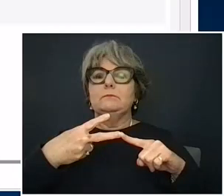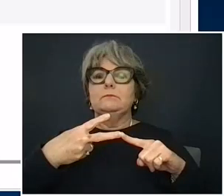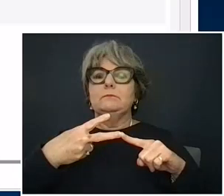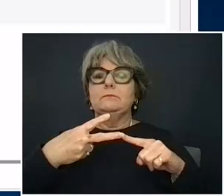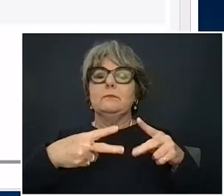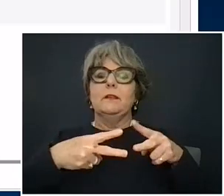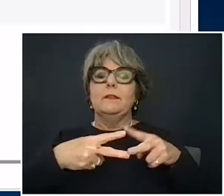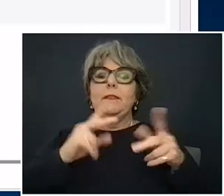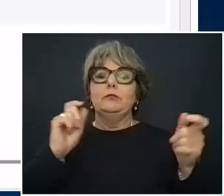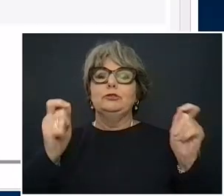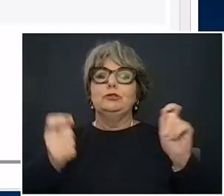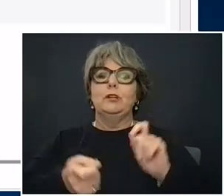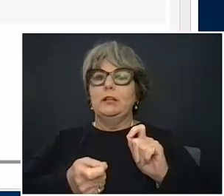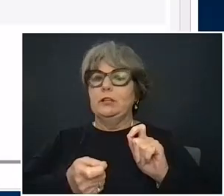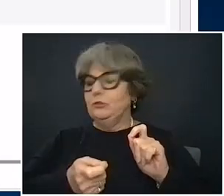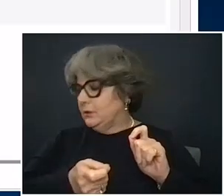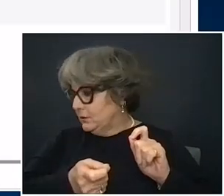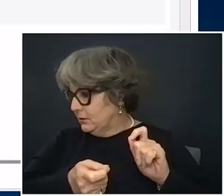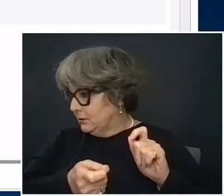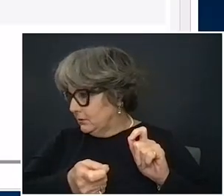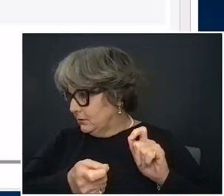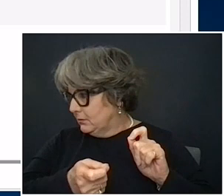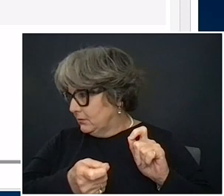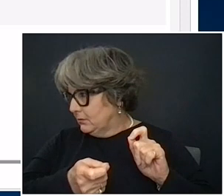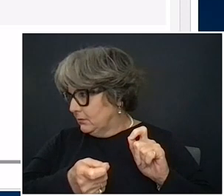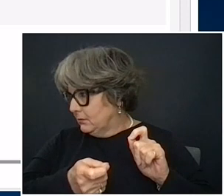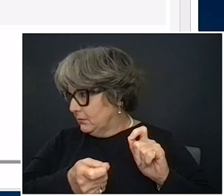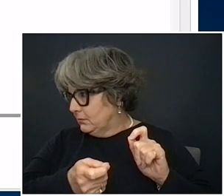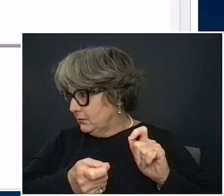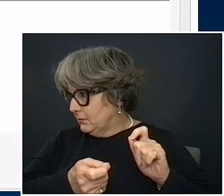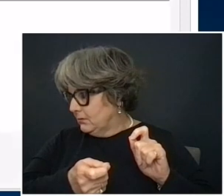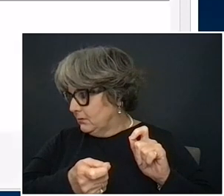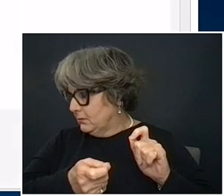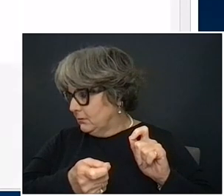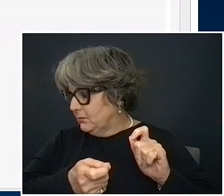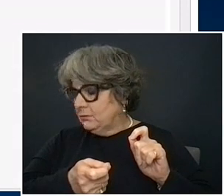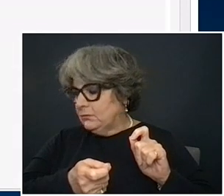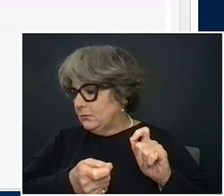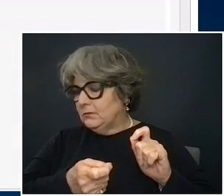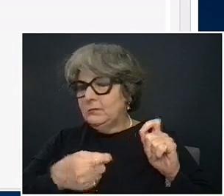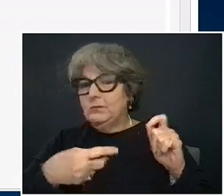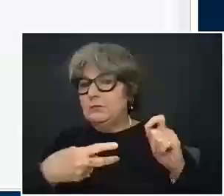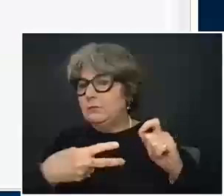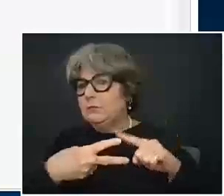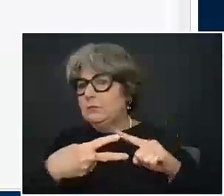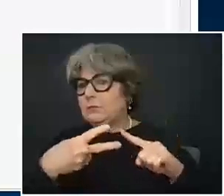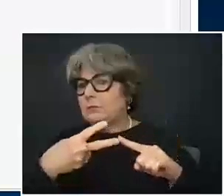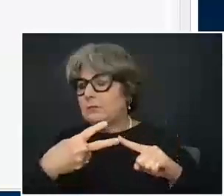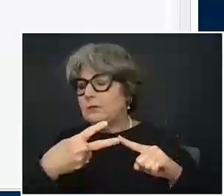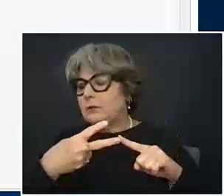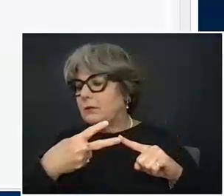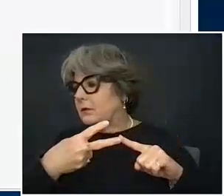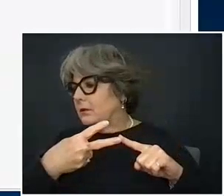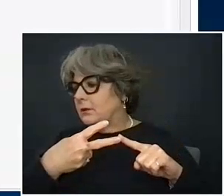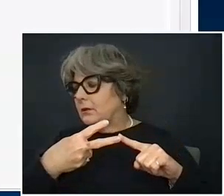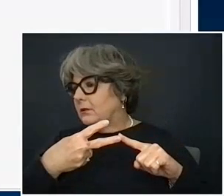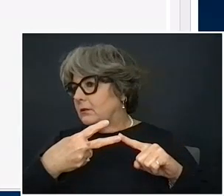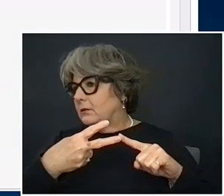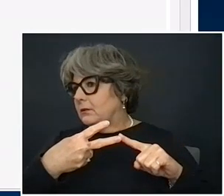take us into loss of accredit- yeah, n othing there. So yeah, looks like paragraph